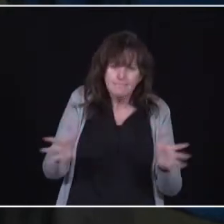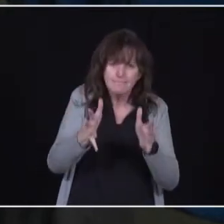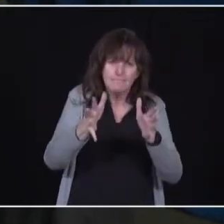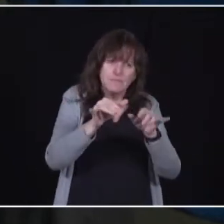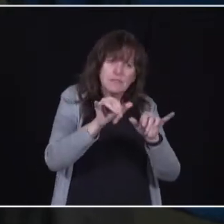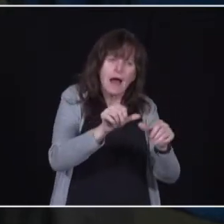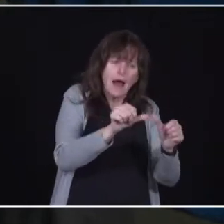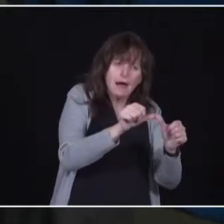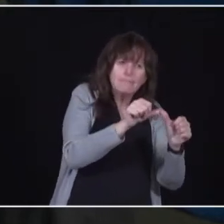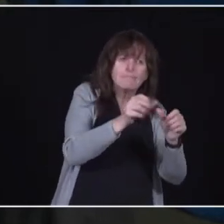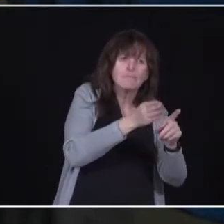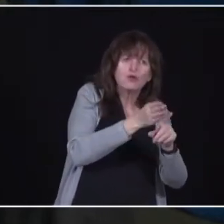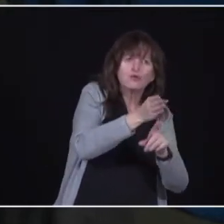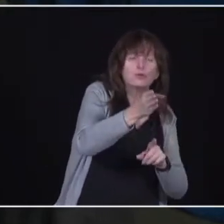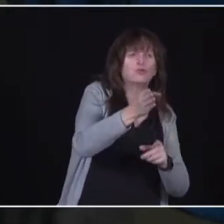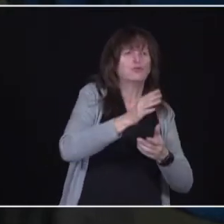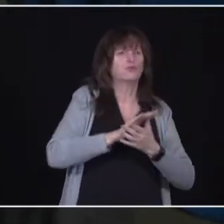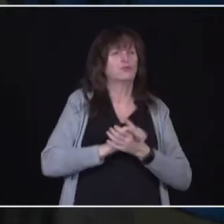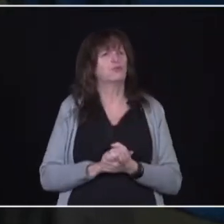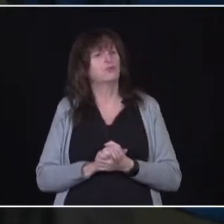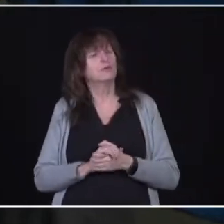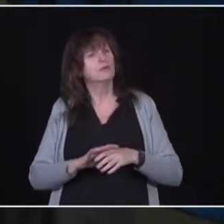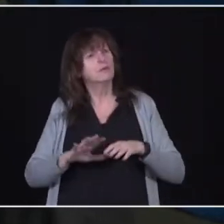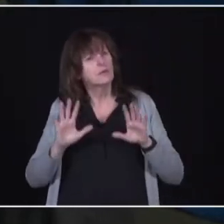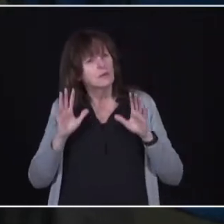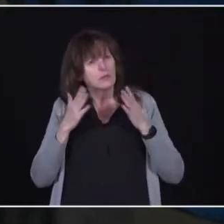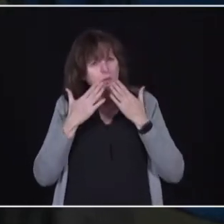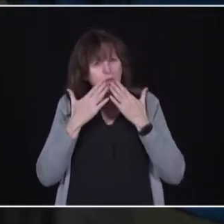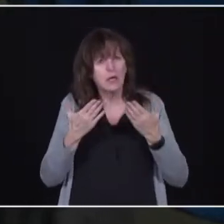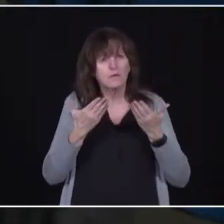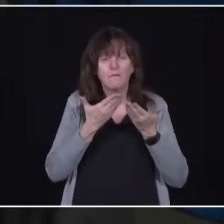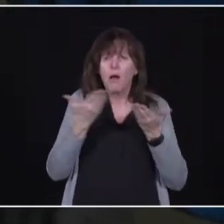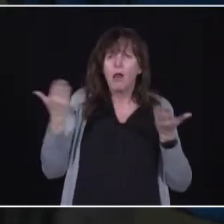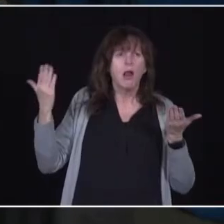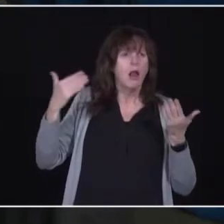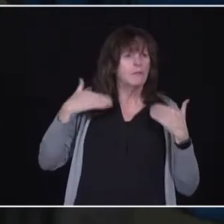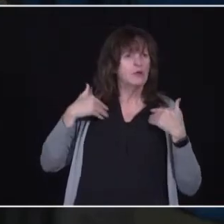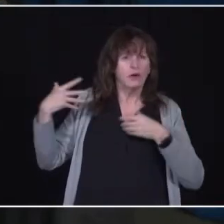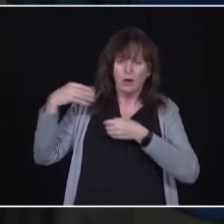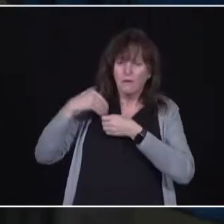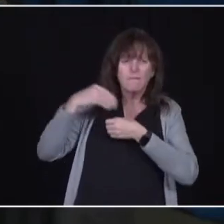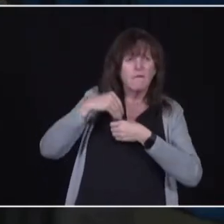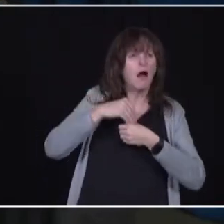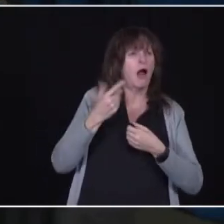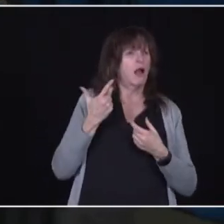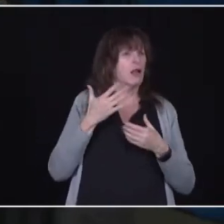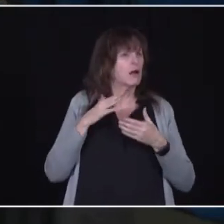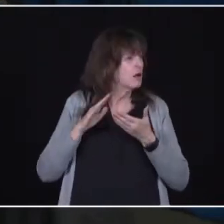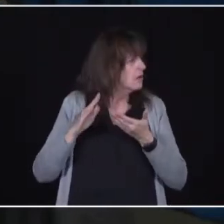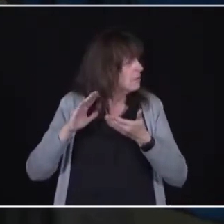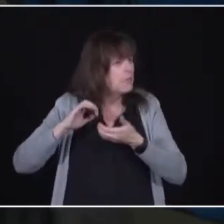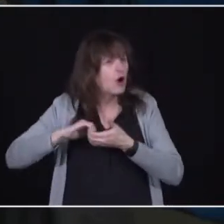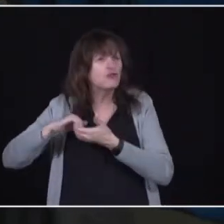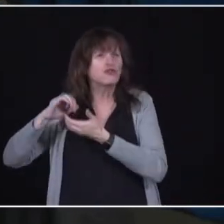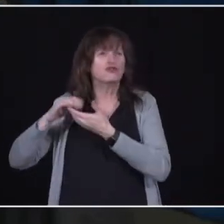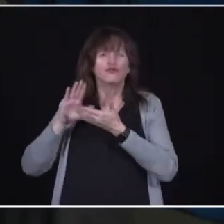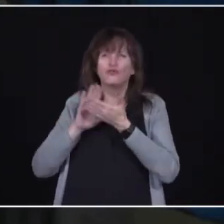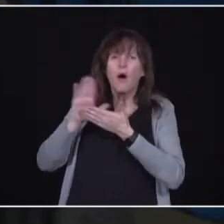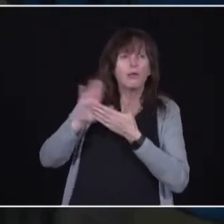I just want to thank all the ministries that have been involved in all of our sector partners and all the colleges involved.